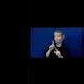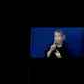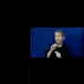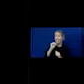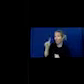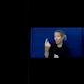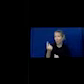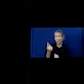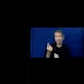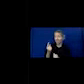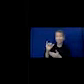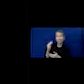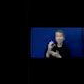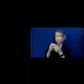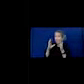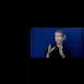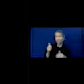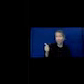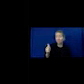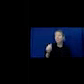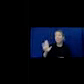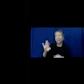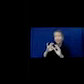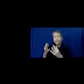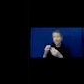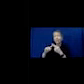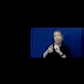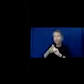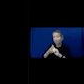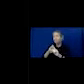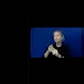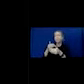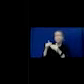This gives us a different perspective on the young person or the adult that we are working with.